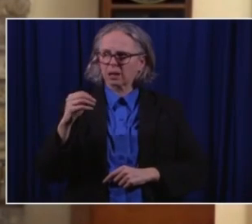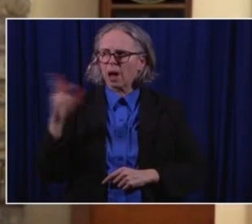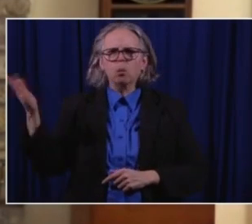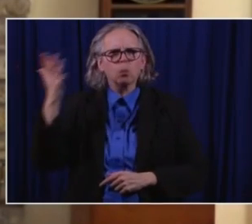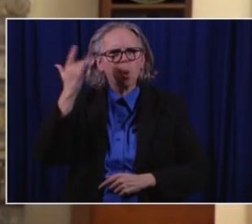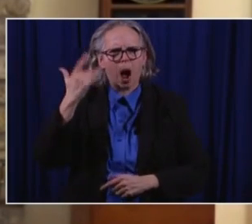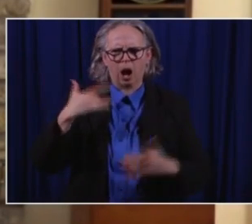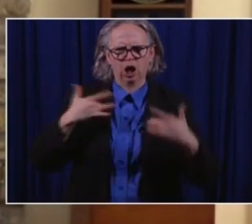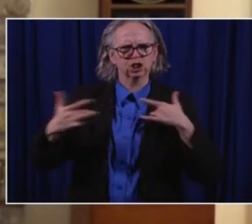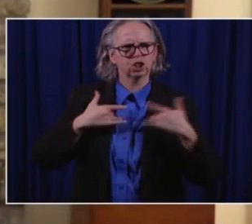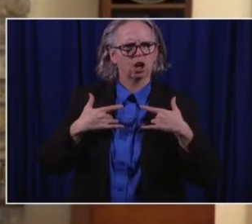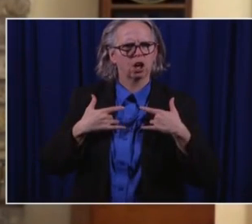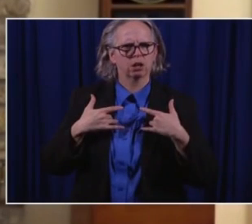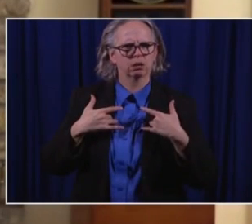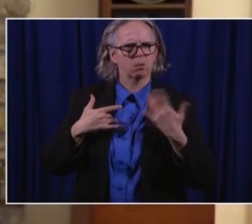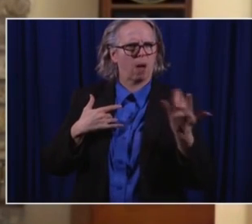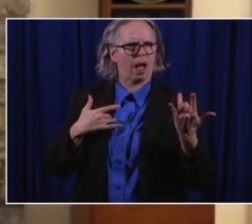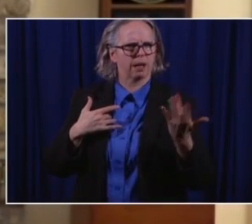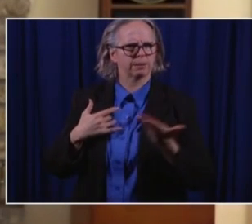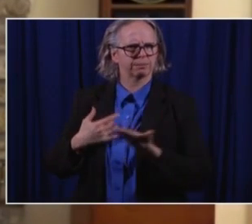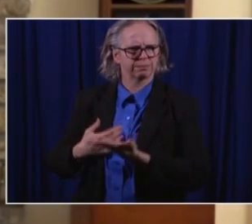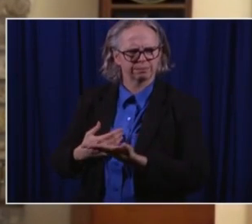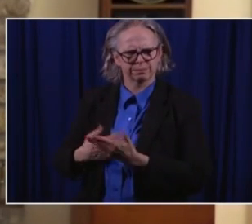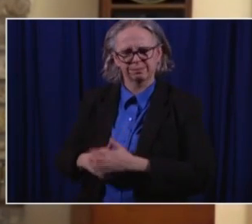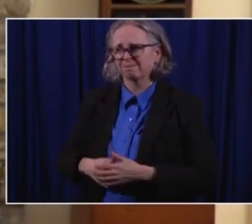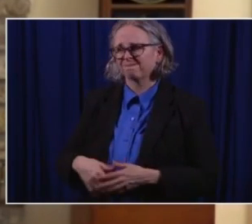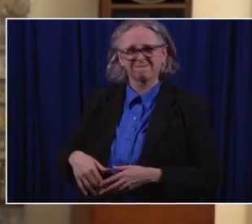us today, we'll talk a little bit about Ohio's positivity rate income maybe explain the significance of the positivity